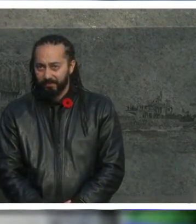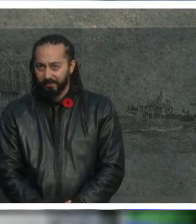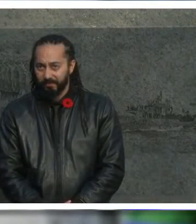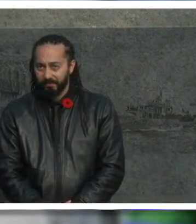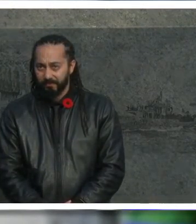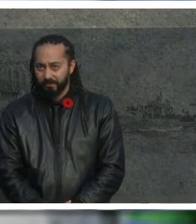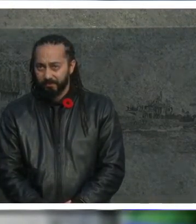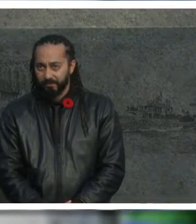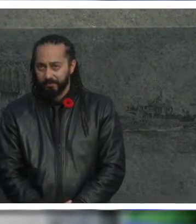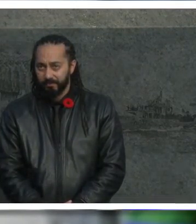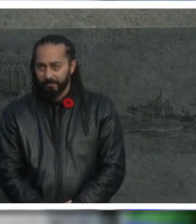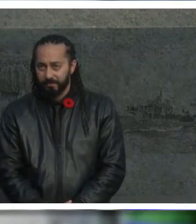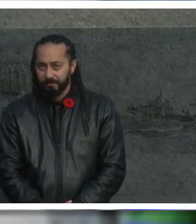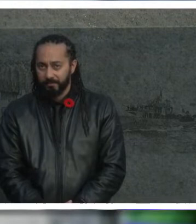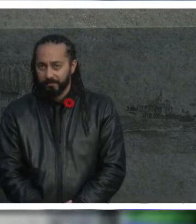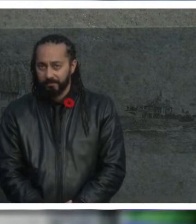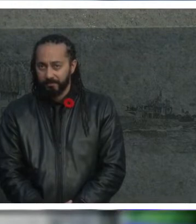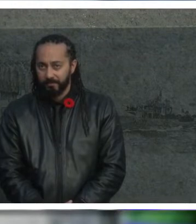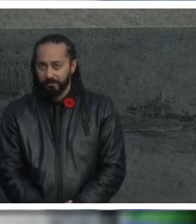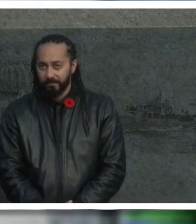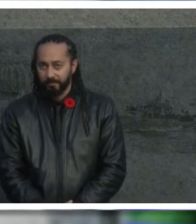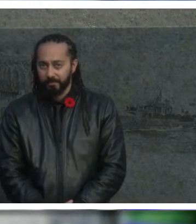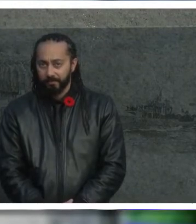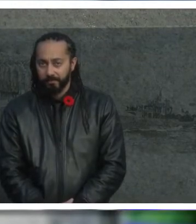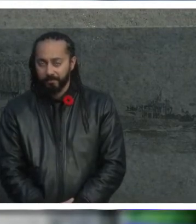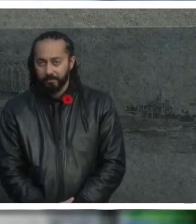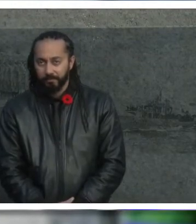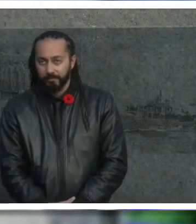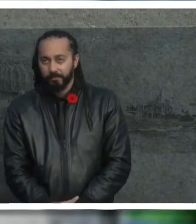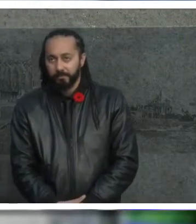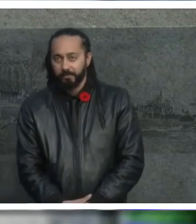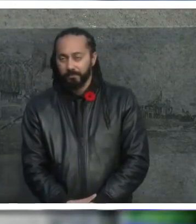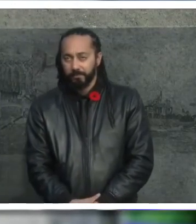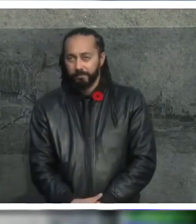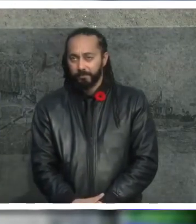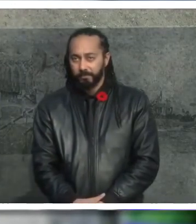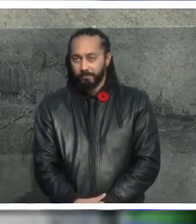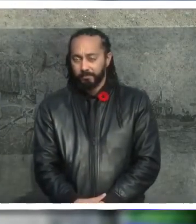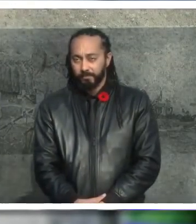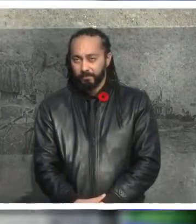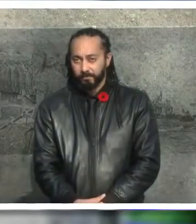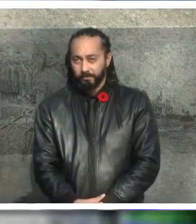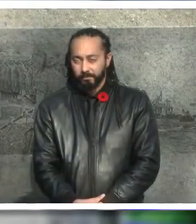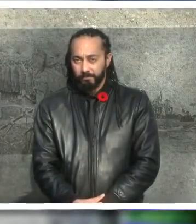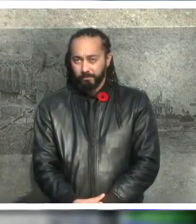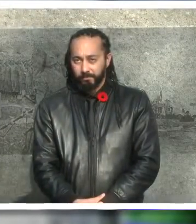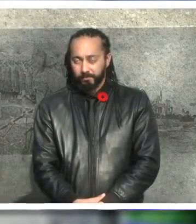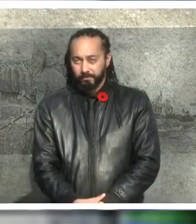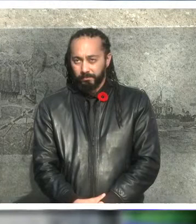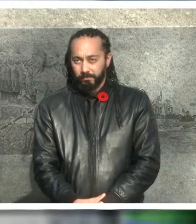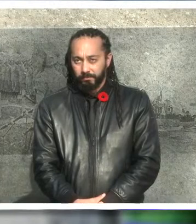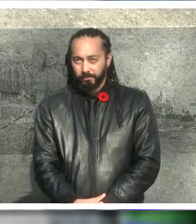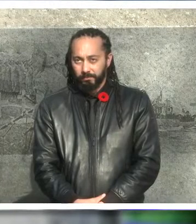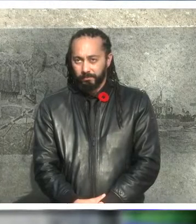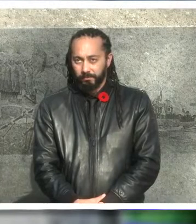In Flanders fields the poppies blow between the crosses, row on row, then? Our place;